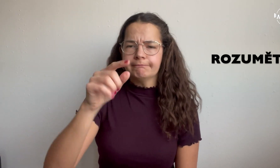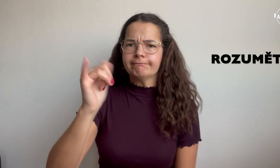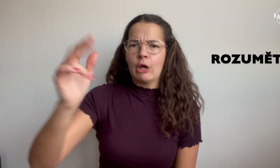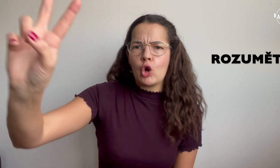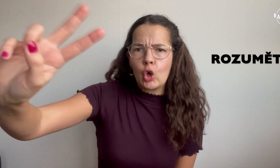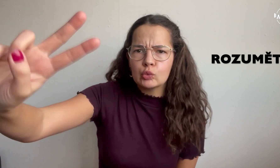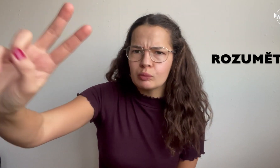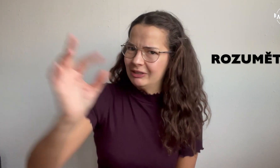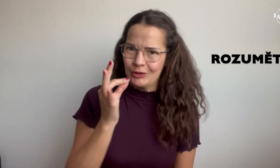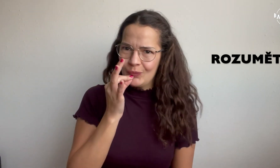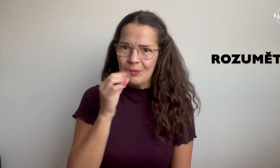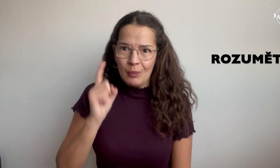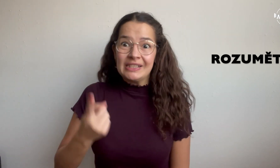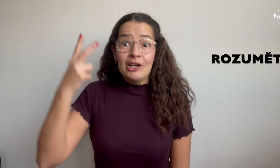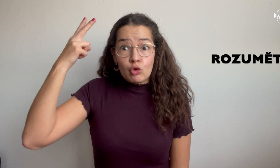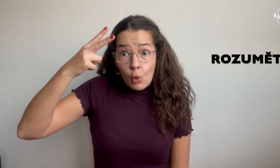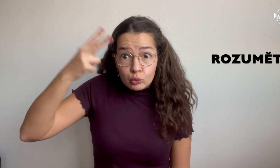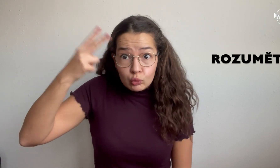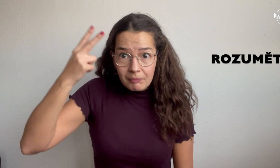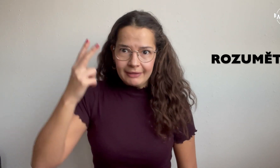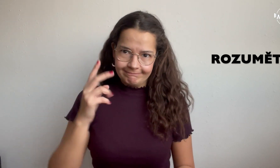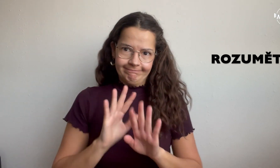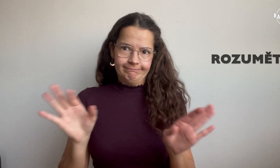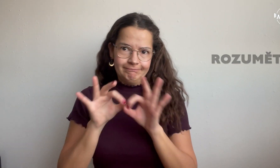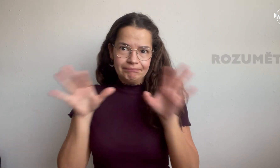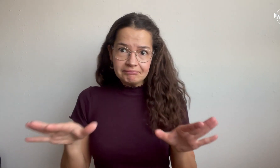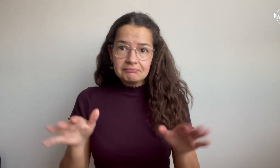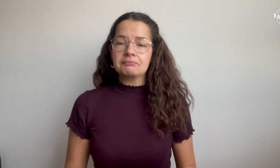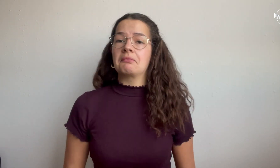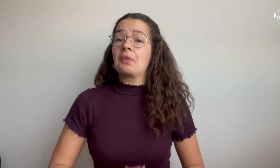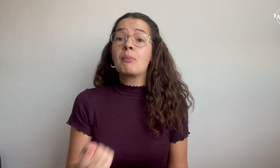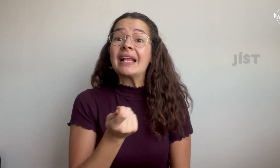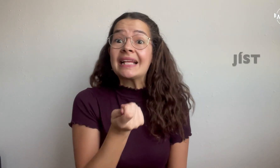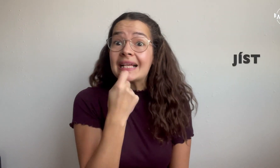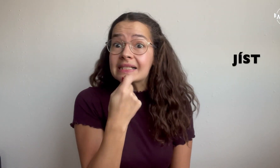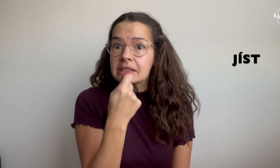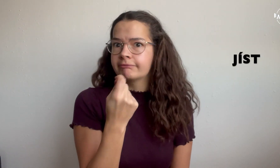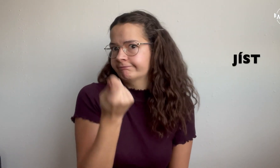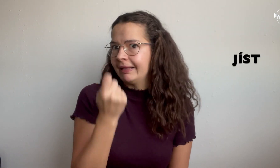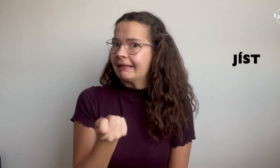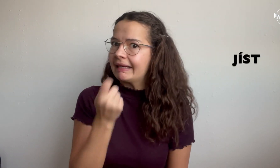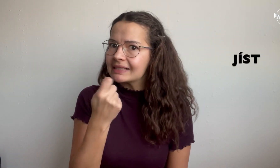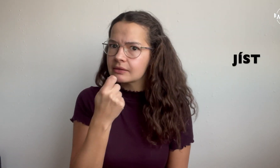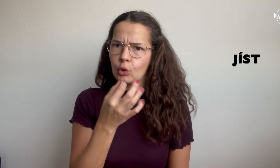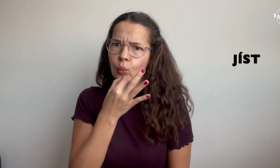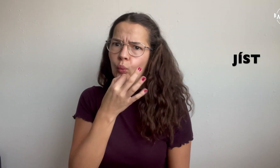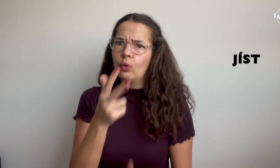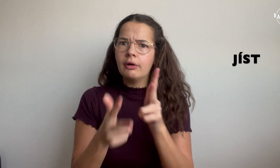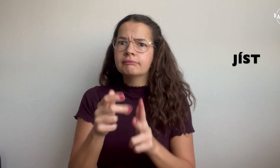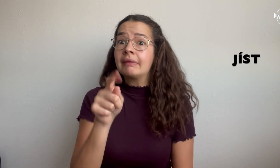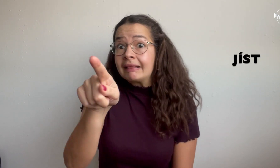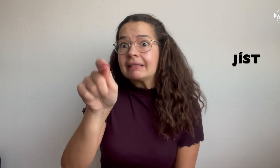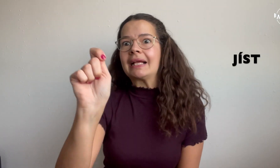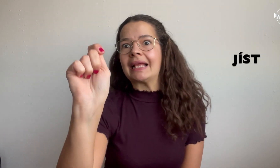because when it comes to simple verbs, the person doesn’t determine the direction of movement. The next verb is EAT. The sentence “You eat” is the same,